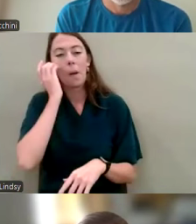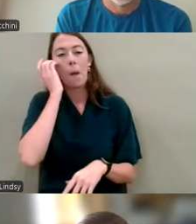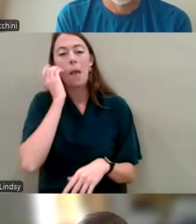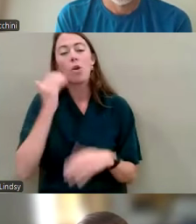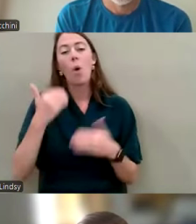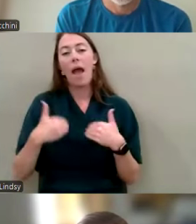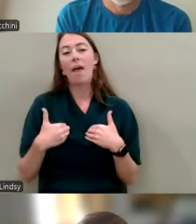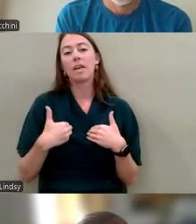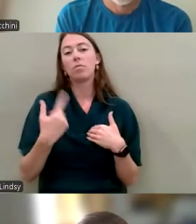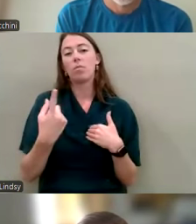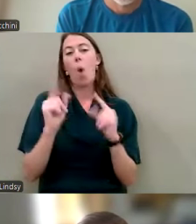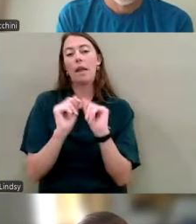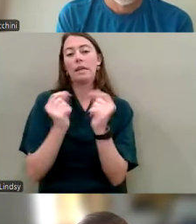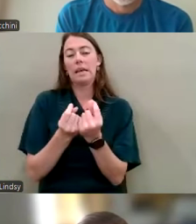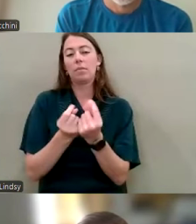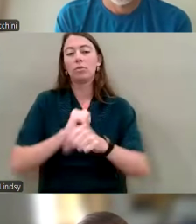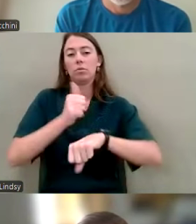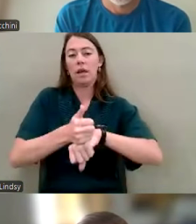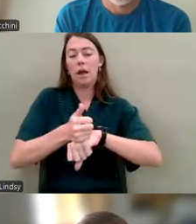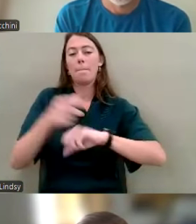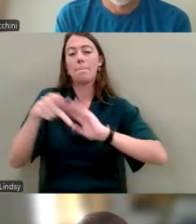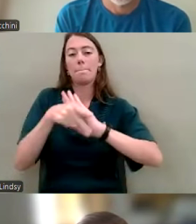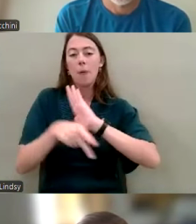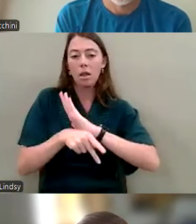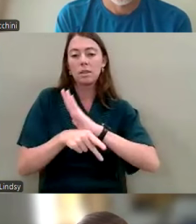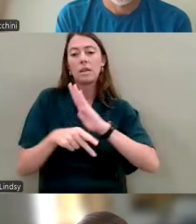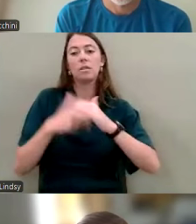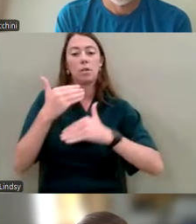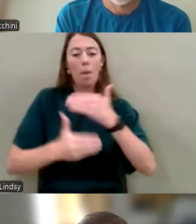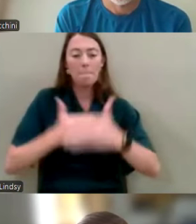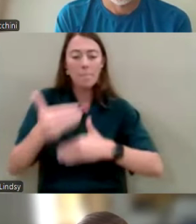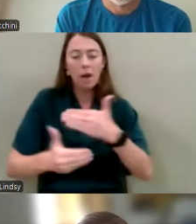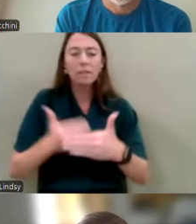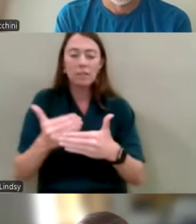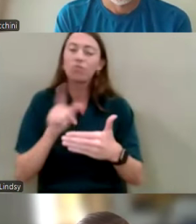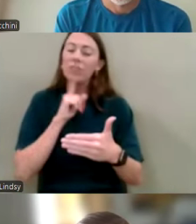set the process and set those policies is so crucial because then that team can also help